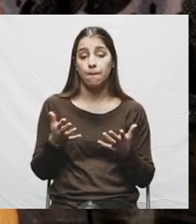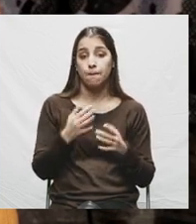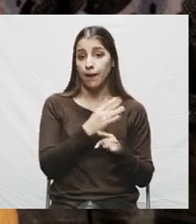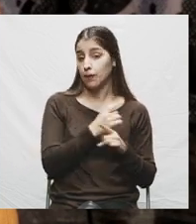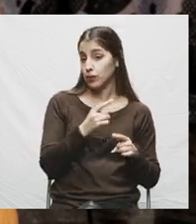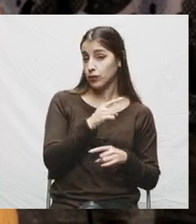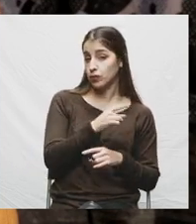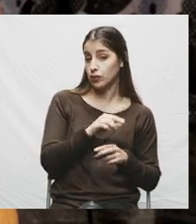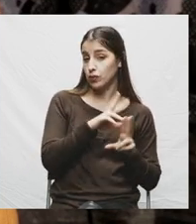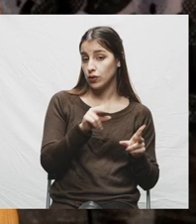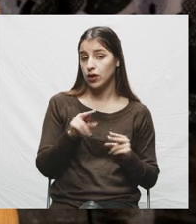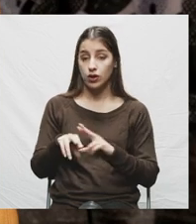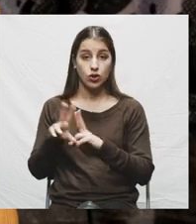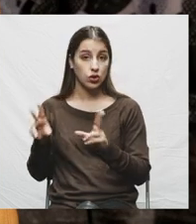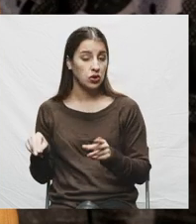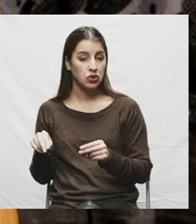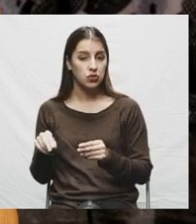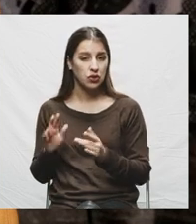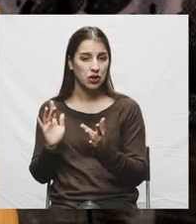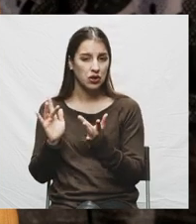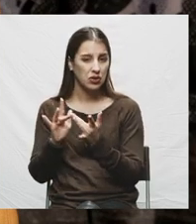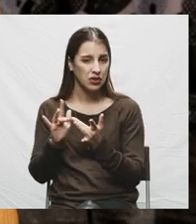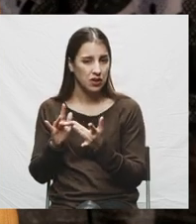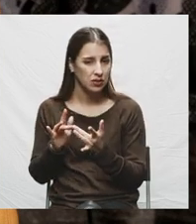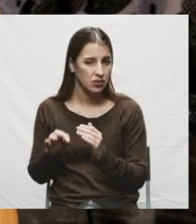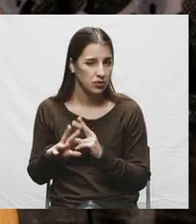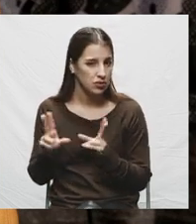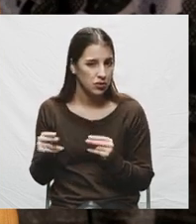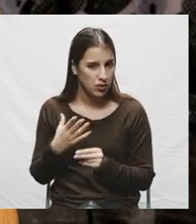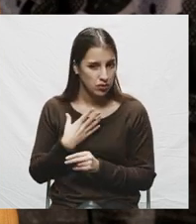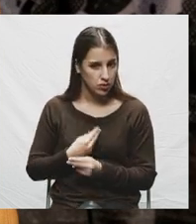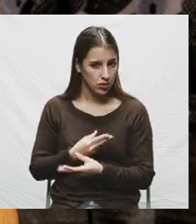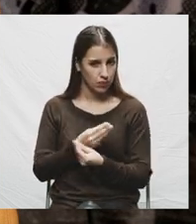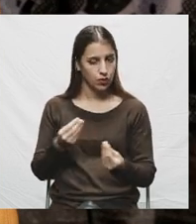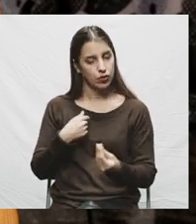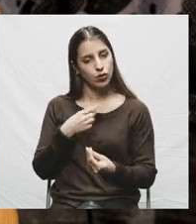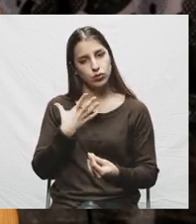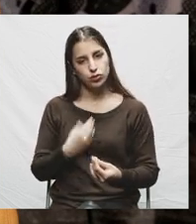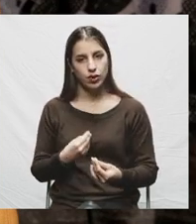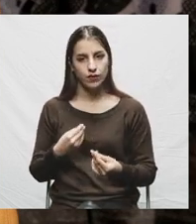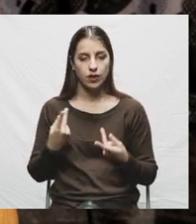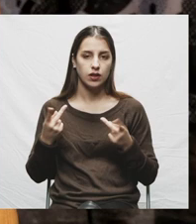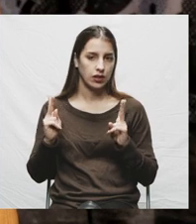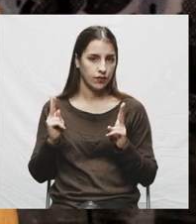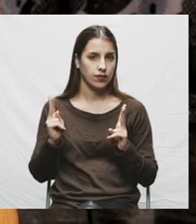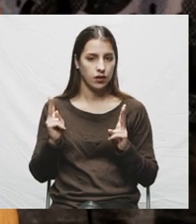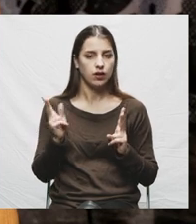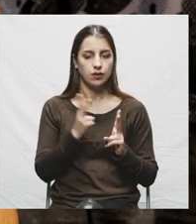I did other things. — Because you never... I was never a big fan of contact improvisation. I enjoyed more other types of improvisation